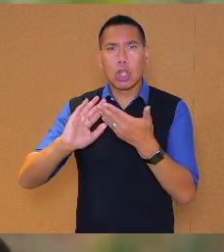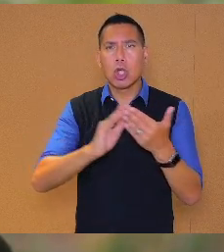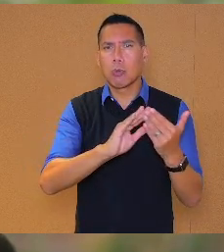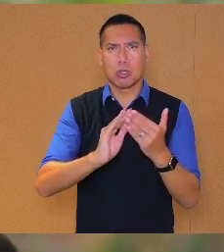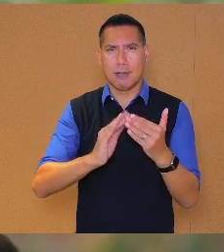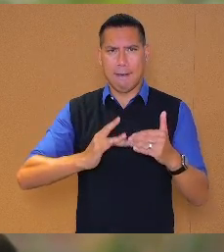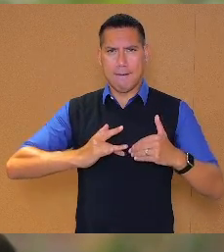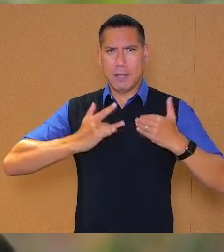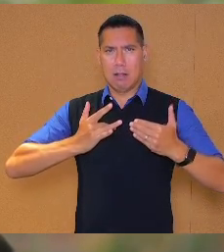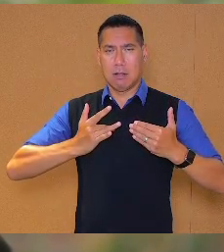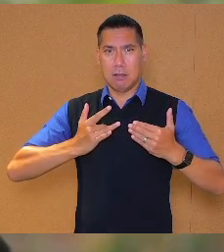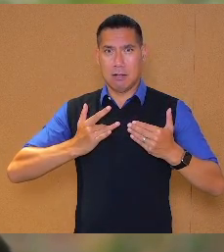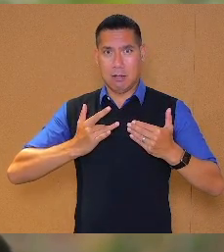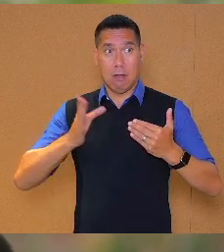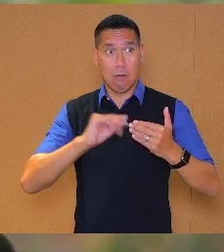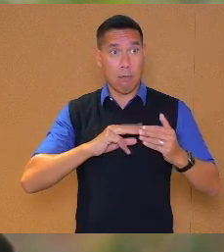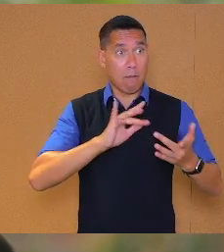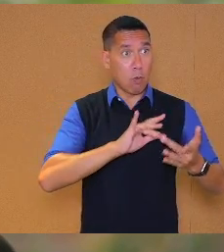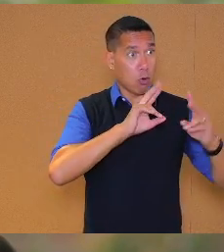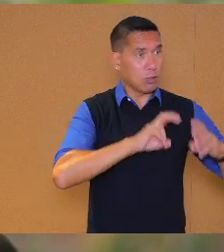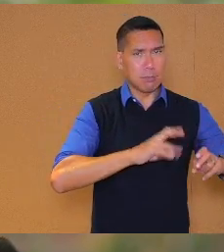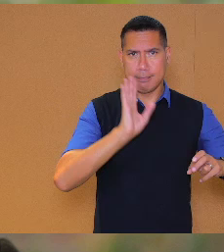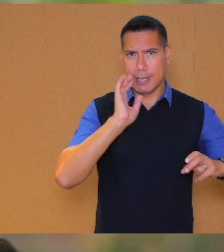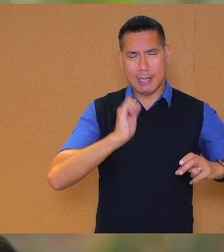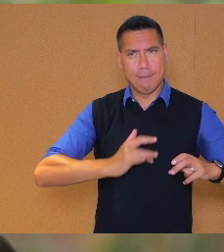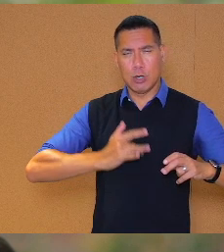sentiment, over and above for more research.